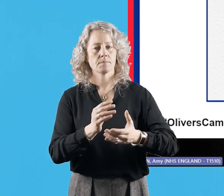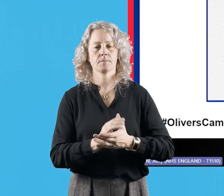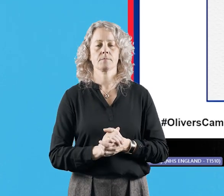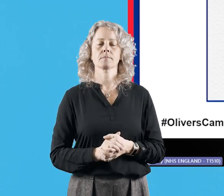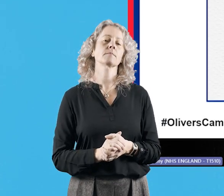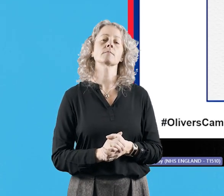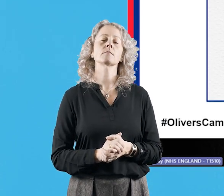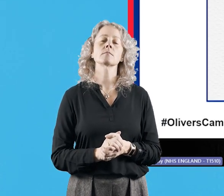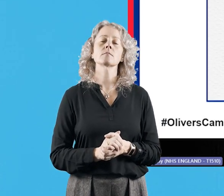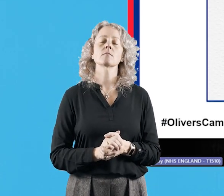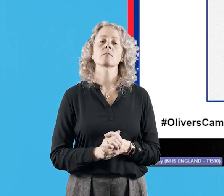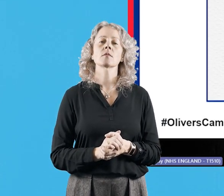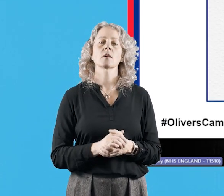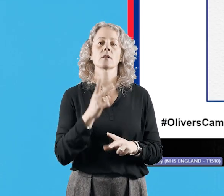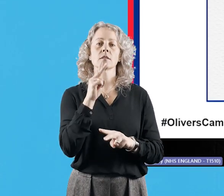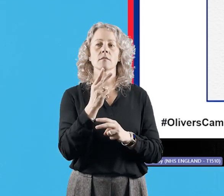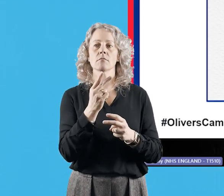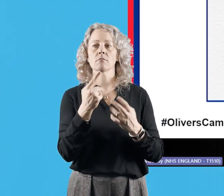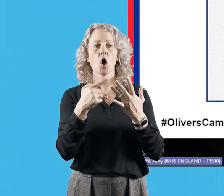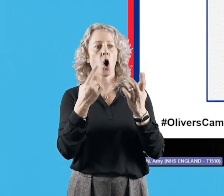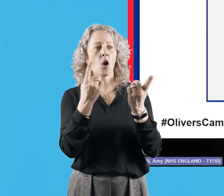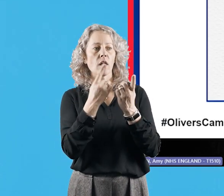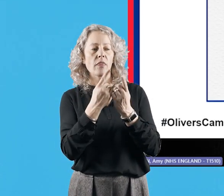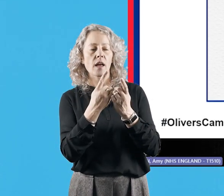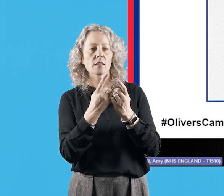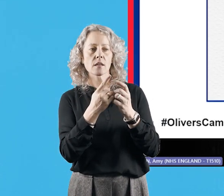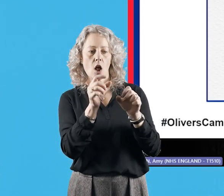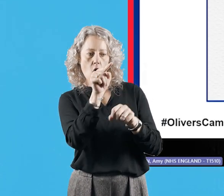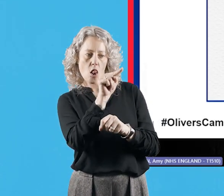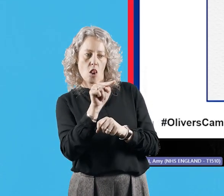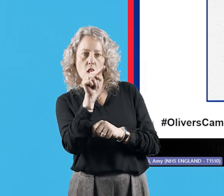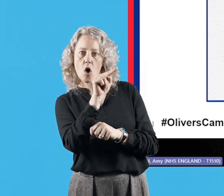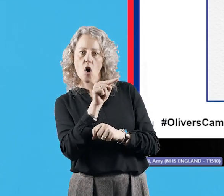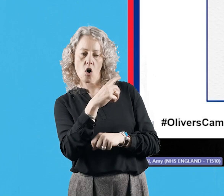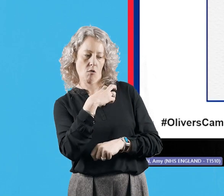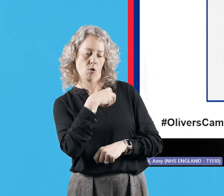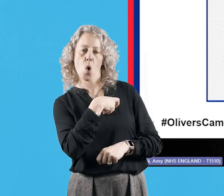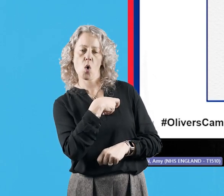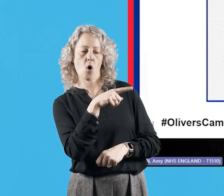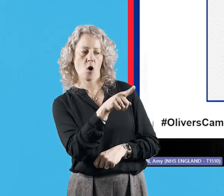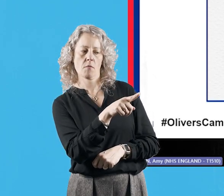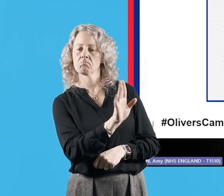which is part of the registered trademark. So if you see anything else and it's got the local one and it's not on the